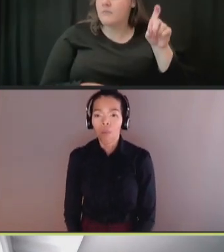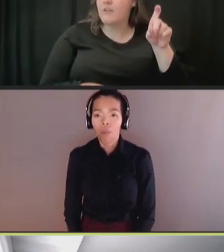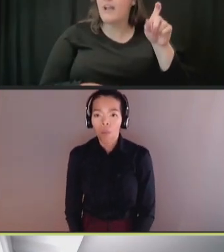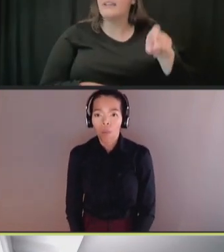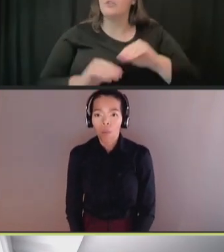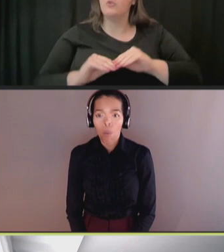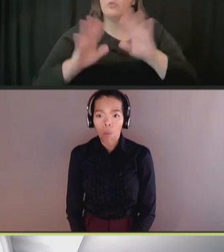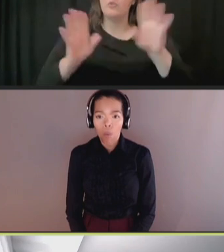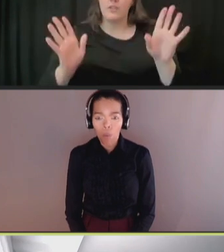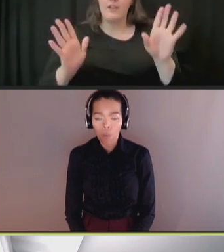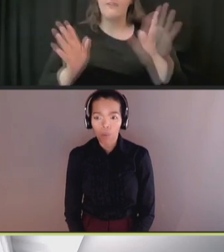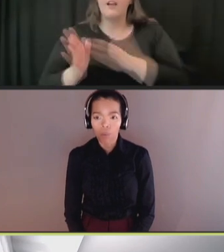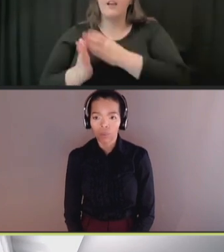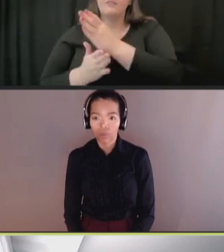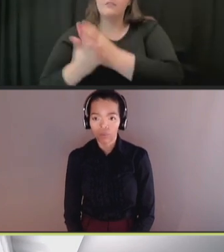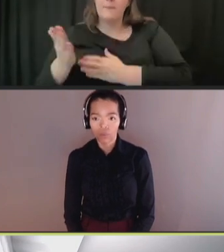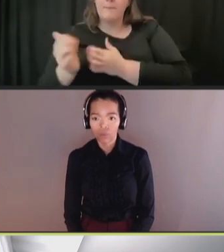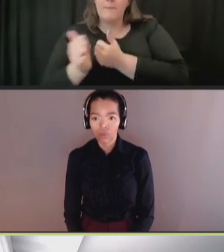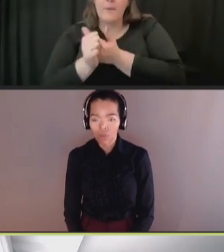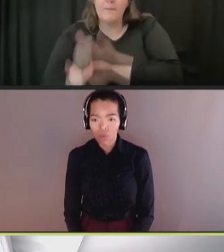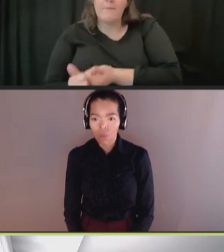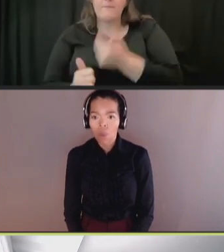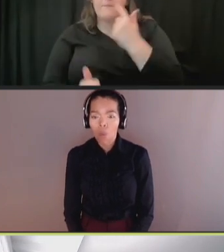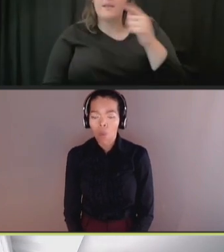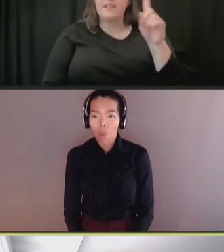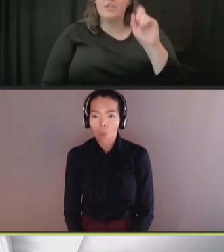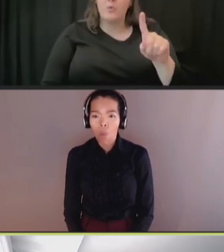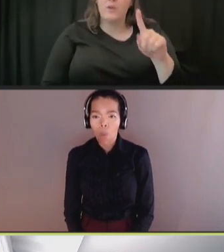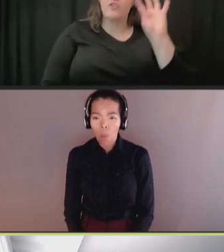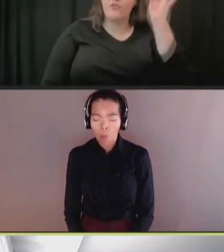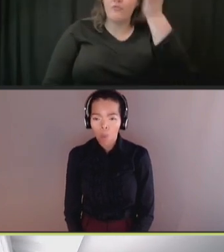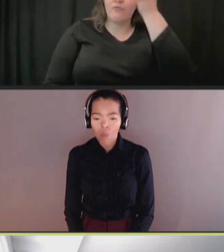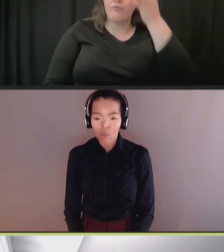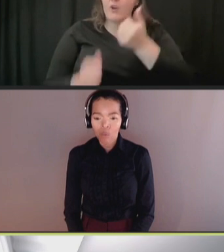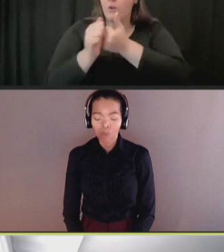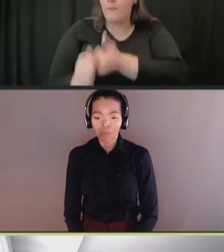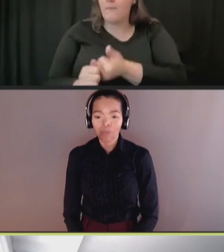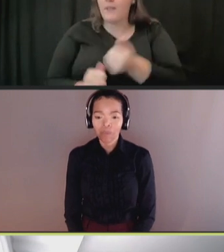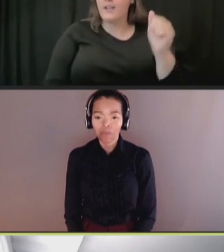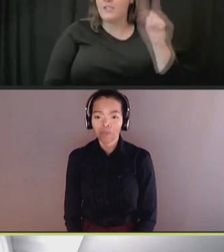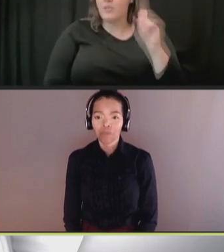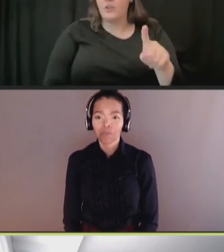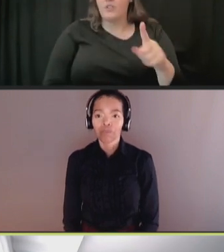are compliance questions, federal compliance questions, so I can't say which plans do this